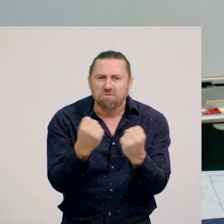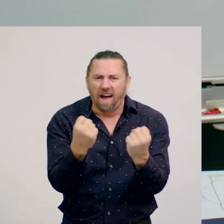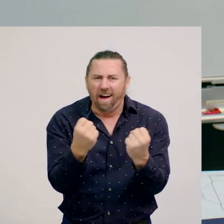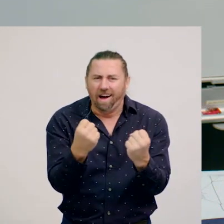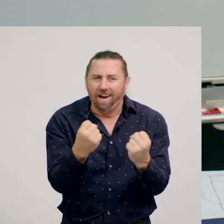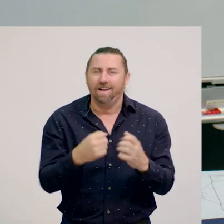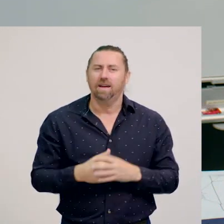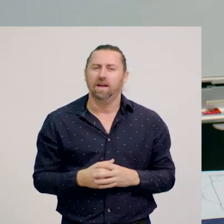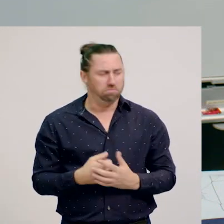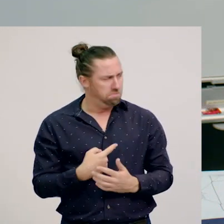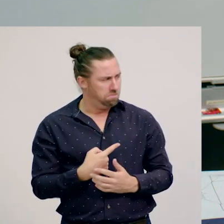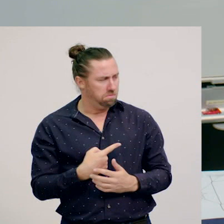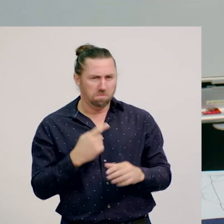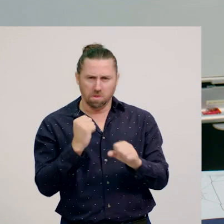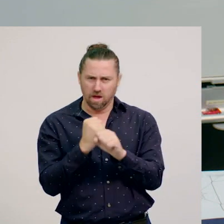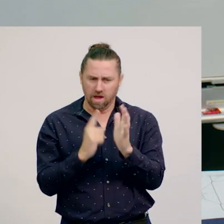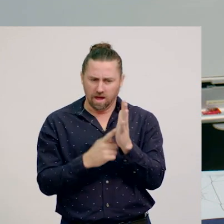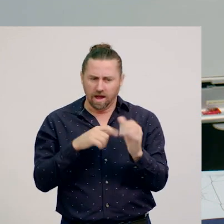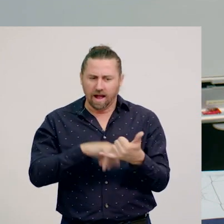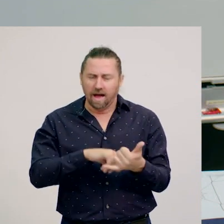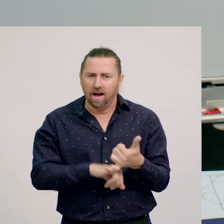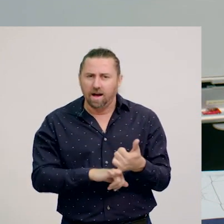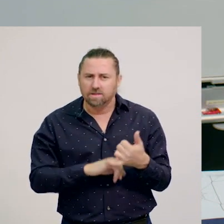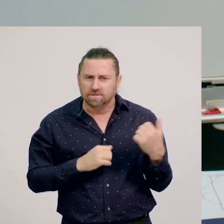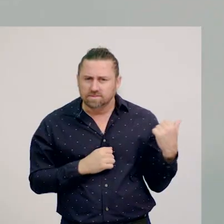What's this glass made of? It’s an easy question.